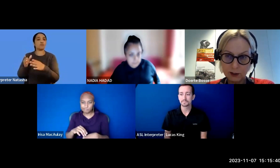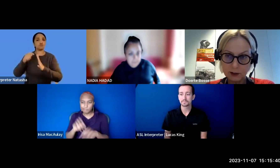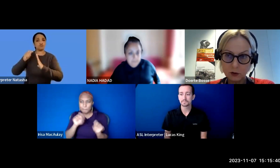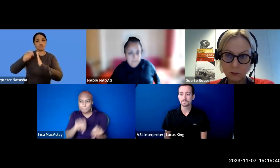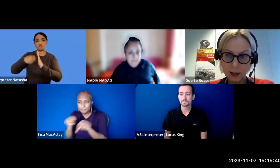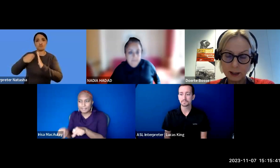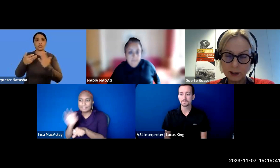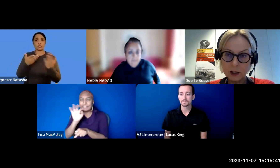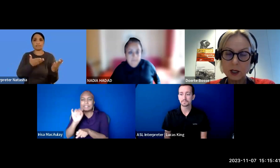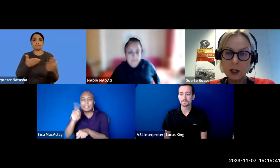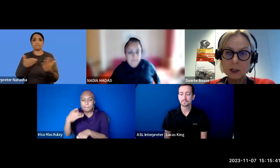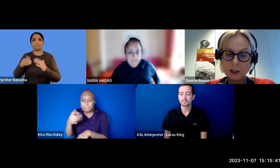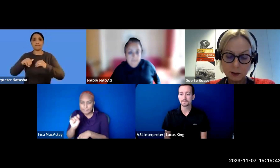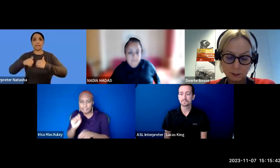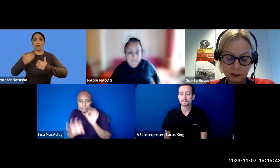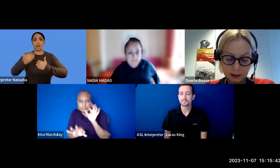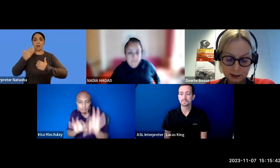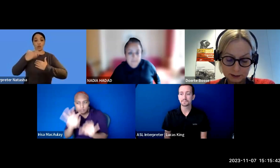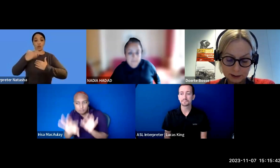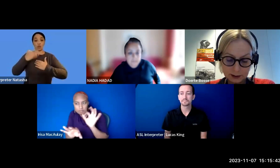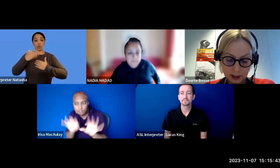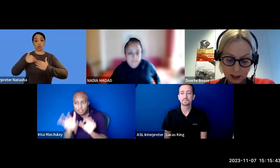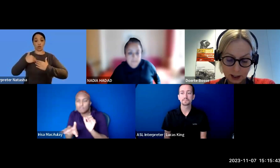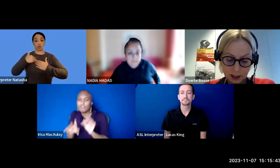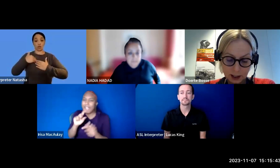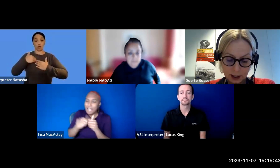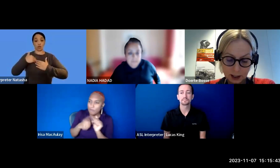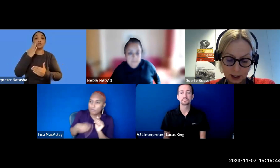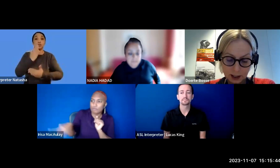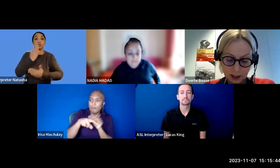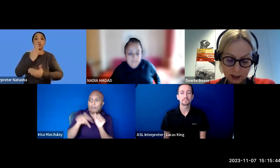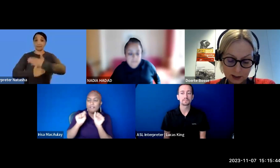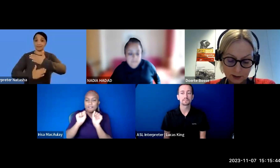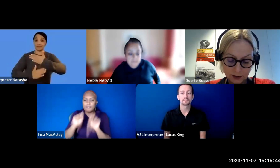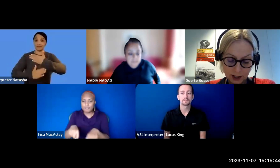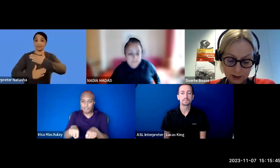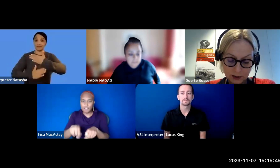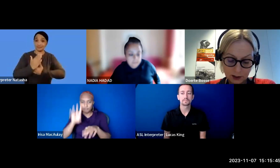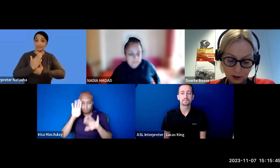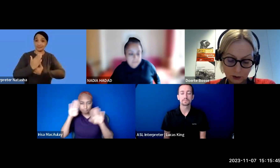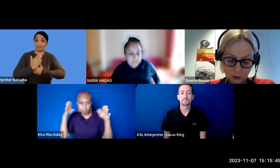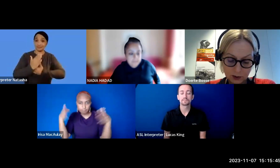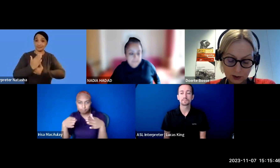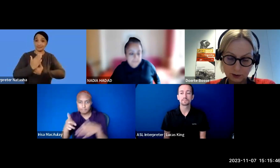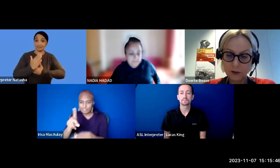on how to intervene to make it disability-sensitive and inclusive.